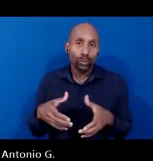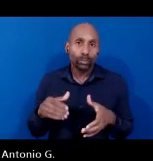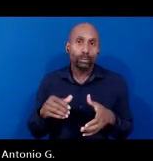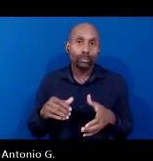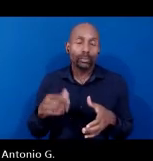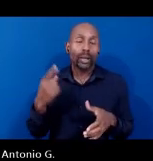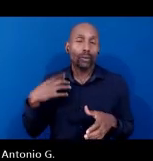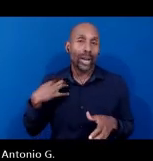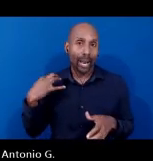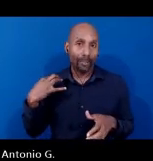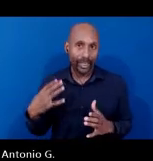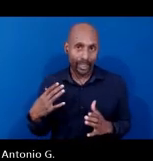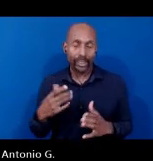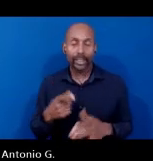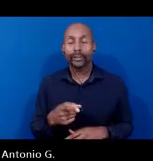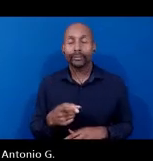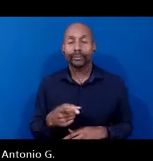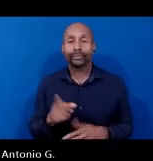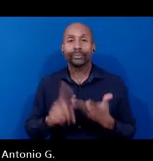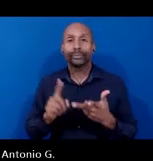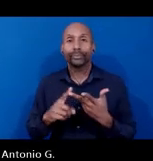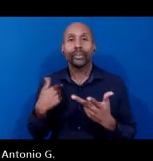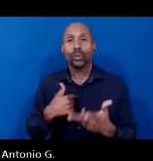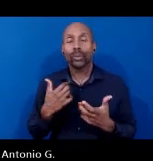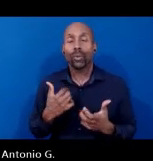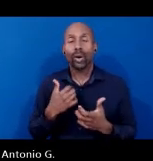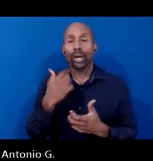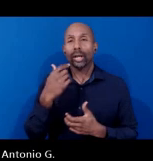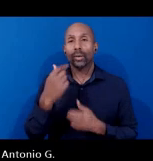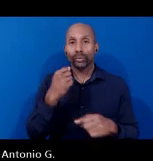to these teachers, which we're also going to find a little